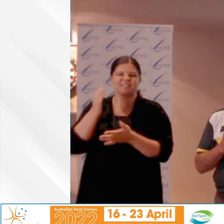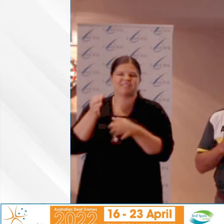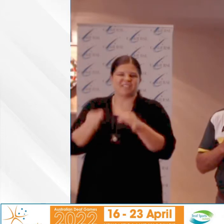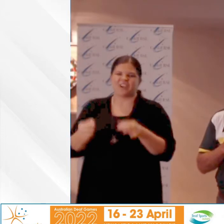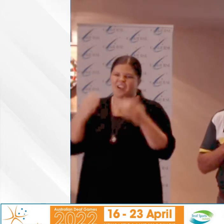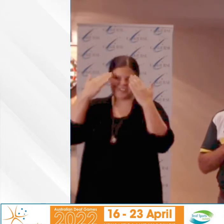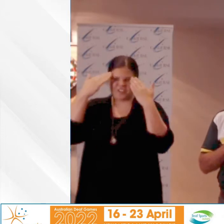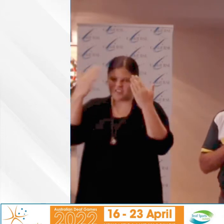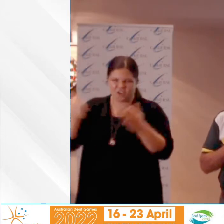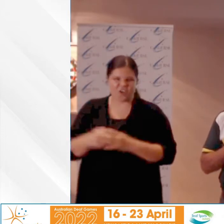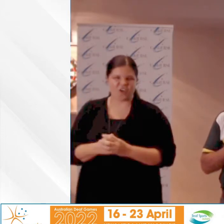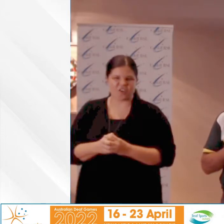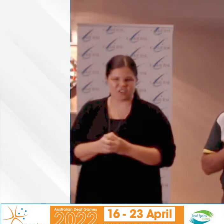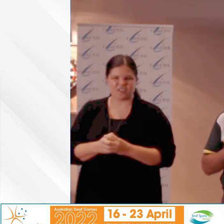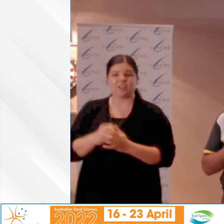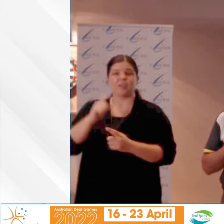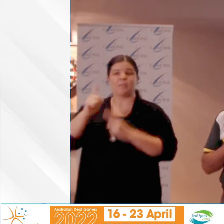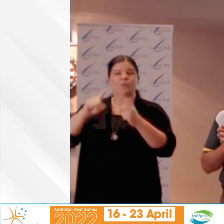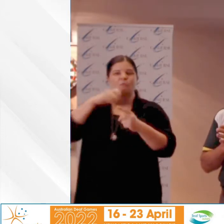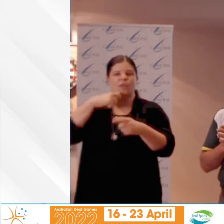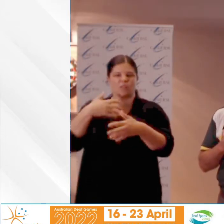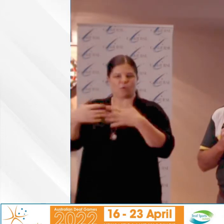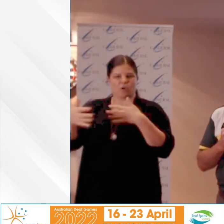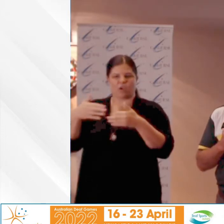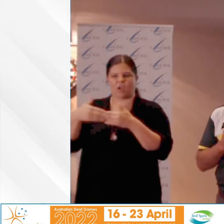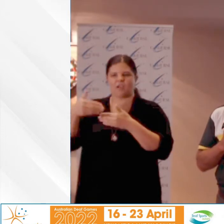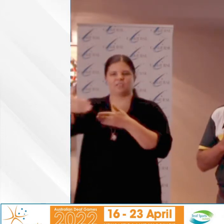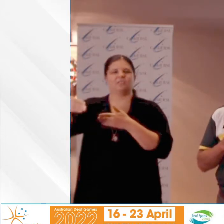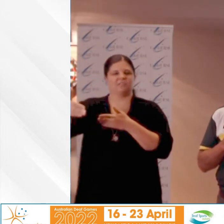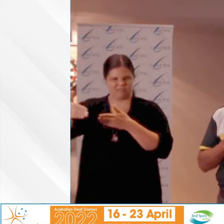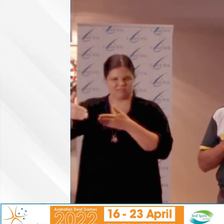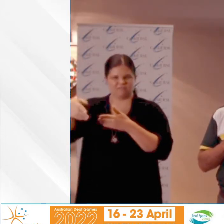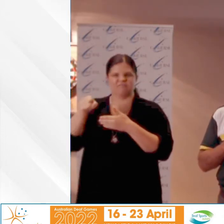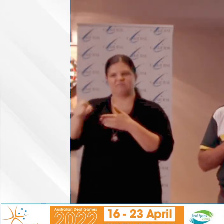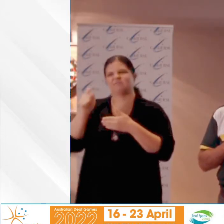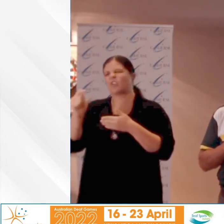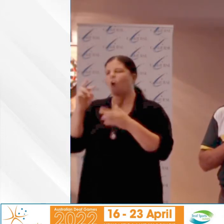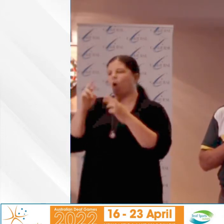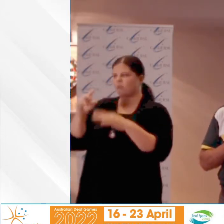to organise again with a local club who will be able to piggyback on their events